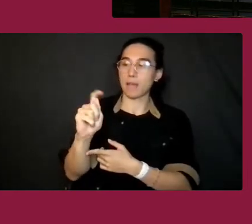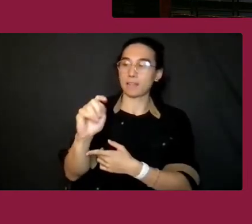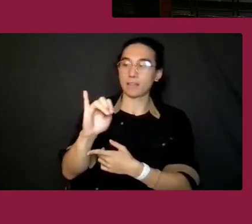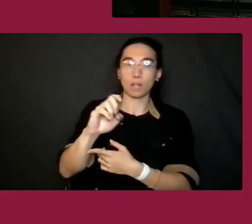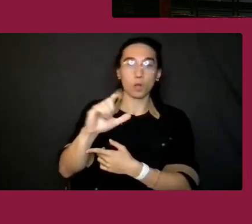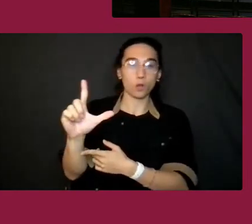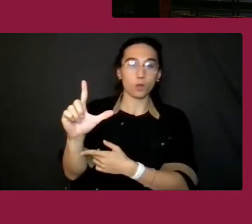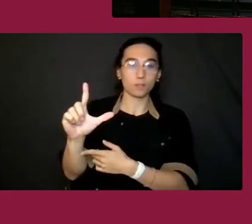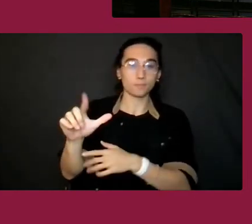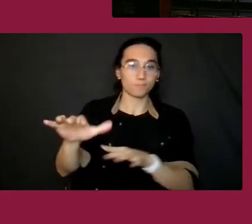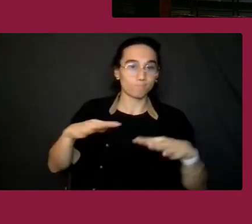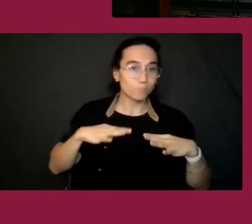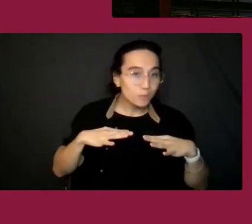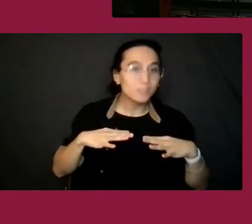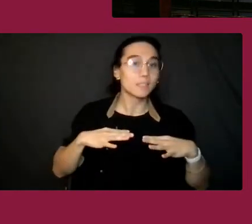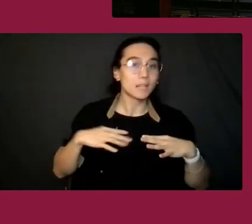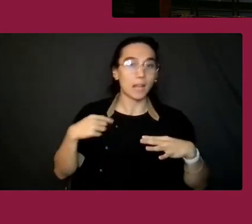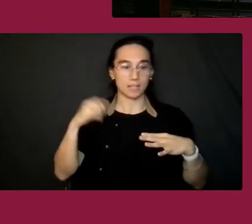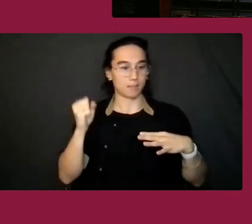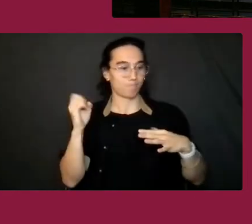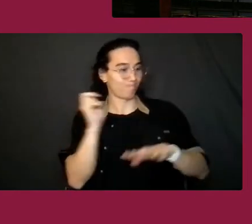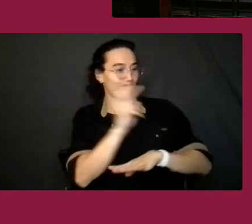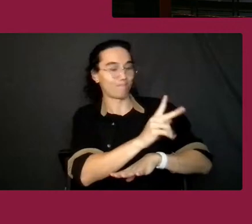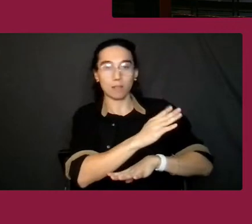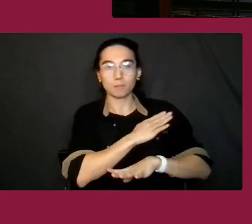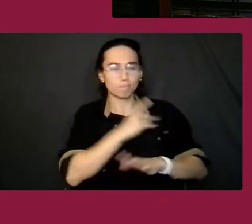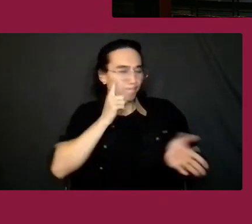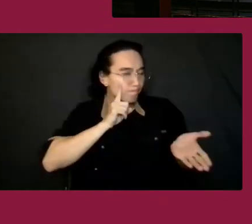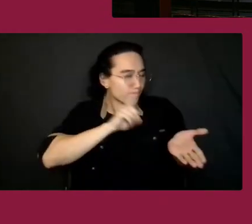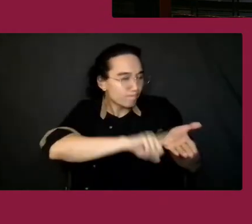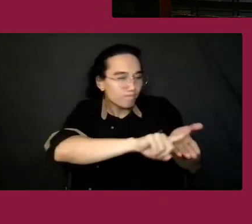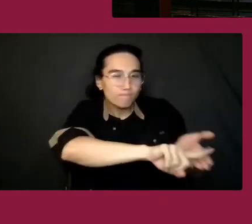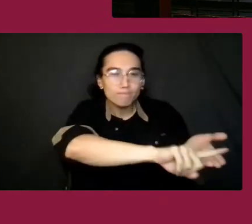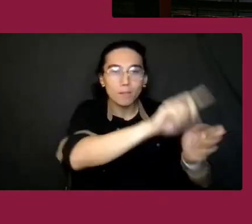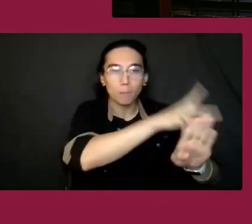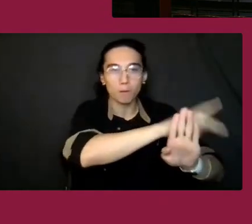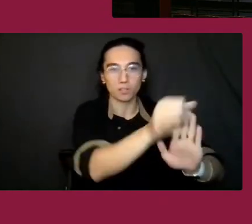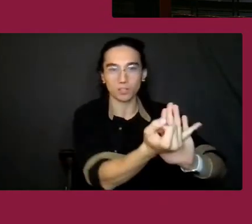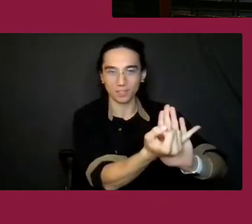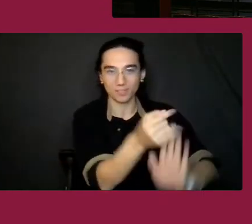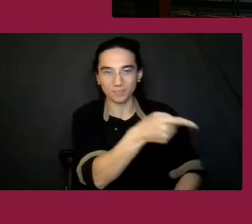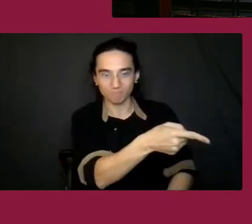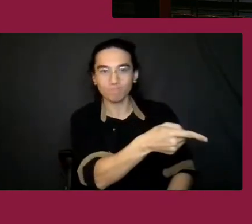conduct my research project, Philosophy of Happiness.